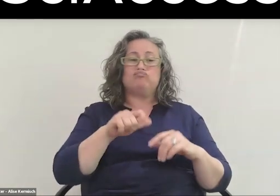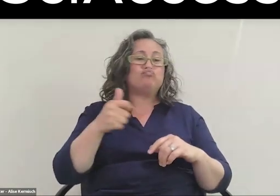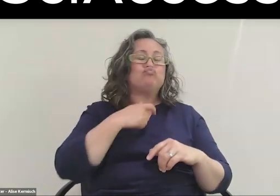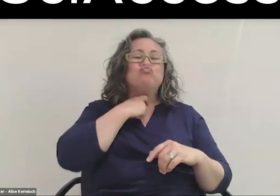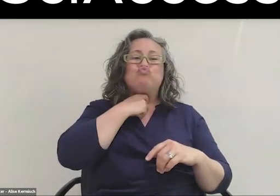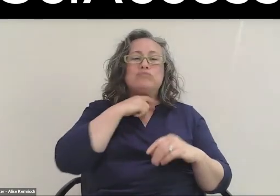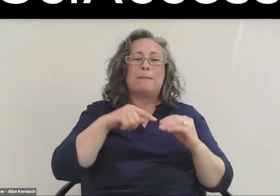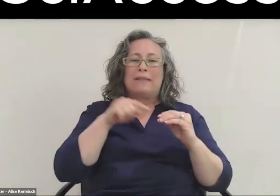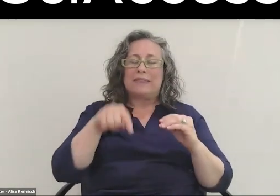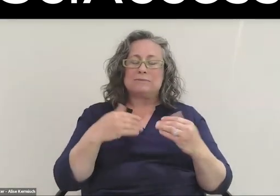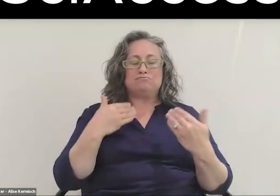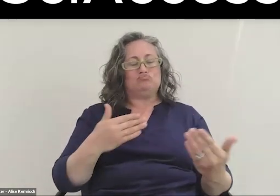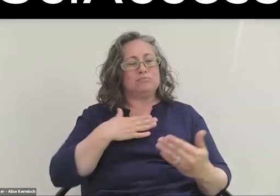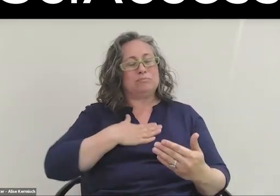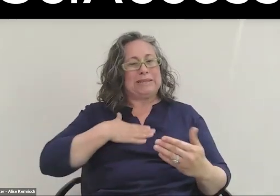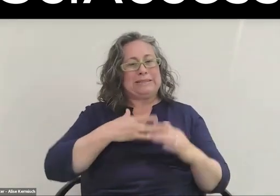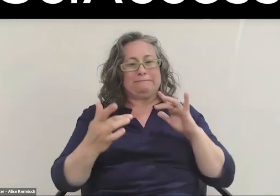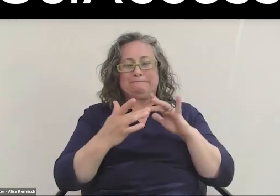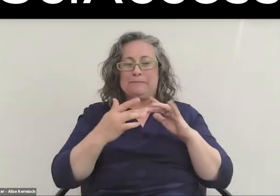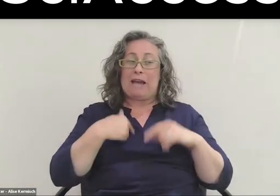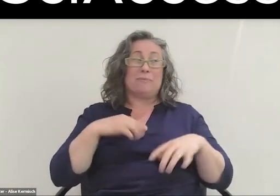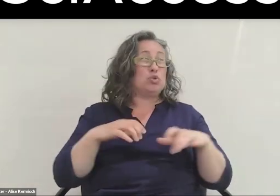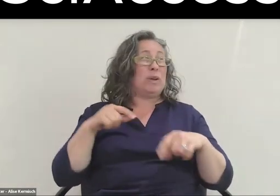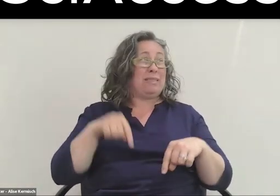Please get in touch with me. I've been doing this for 18 years,